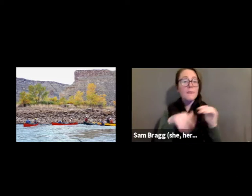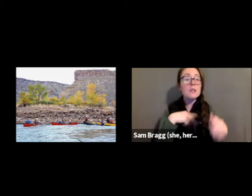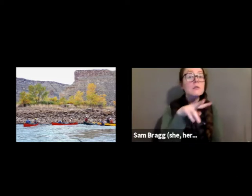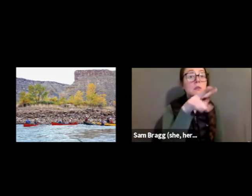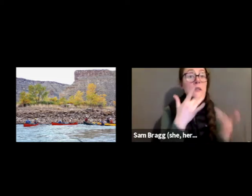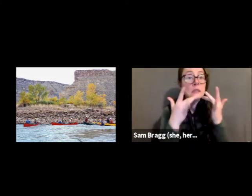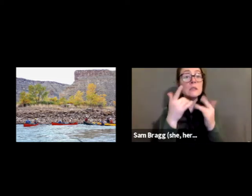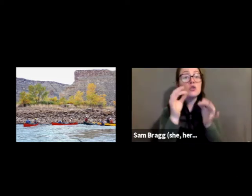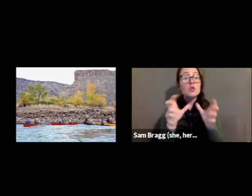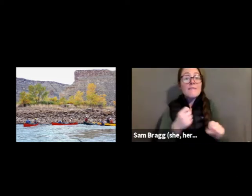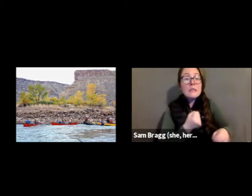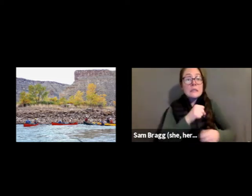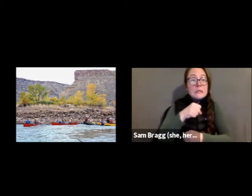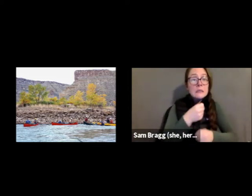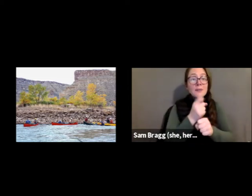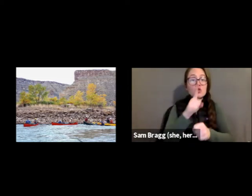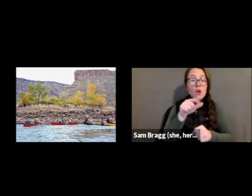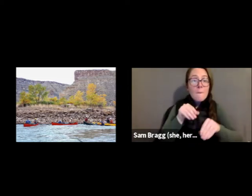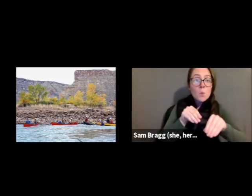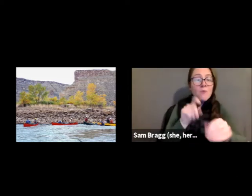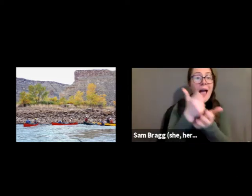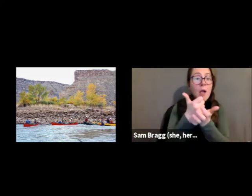i would understand everything that was going on as far as communication instead of trying